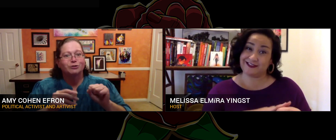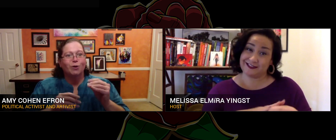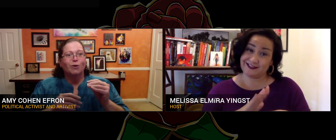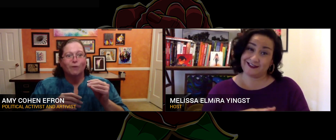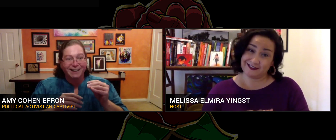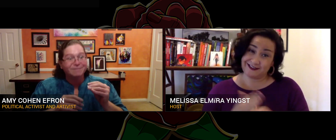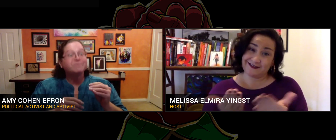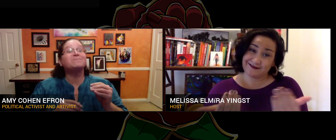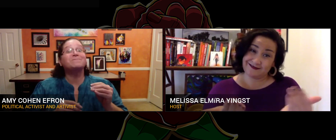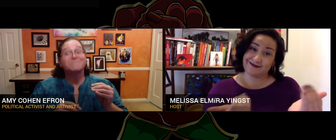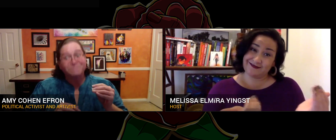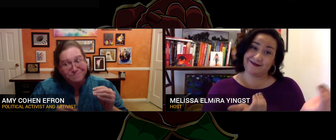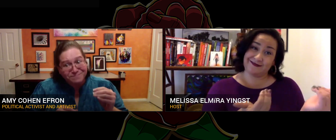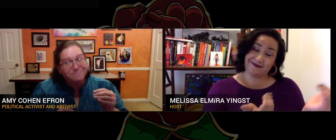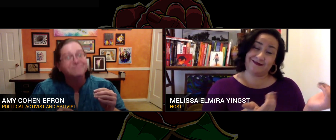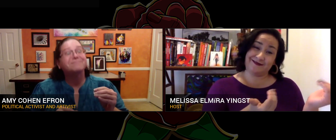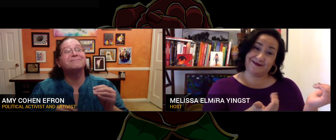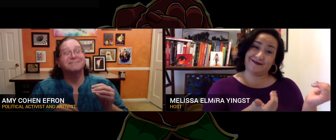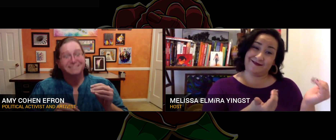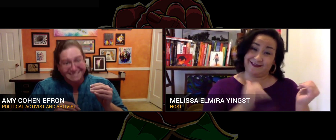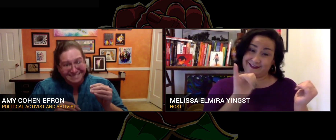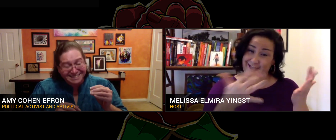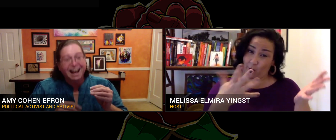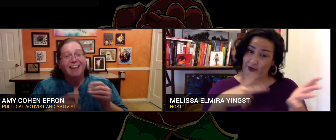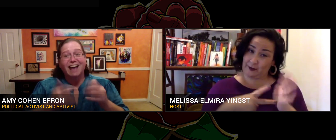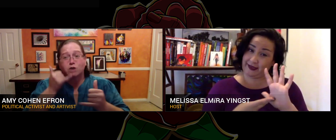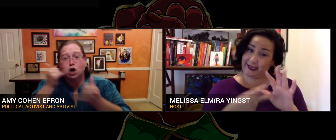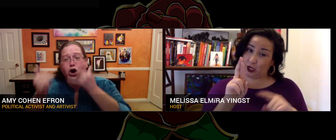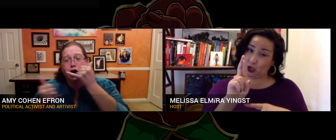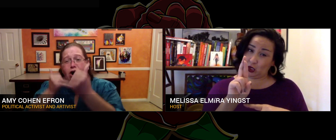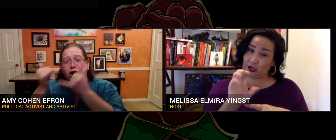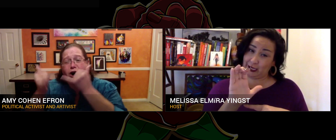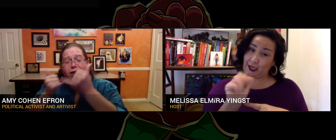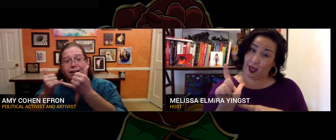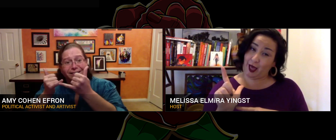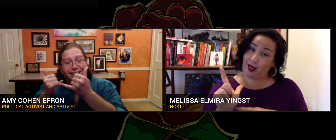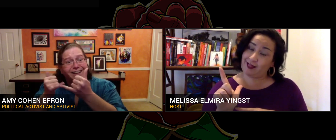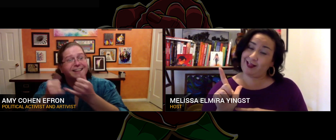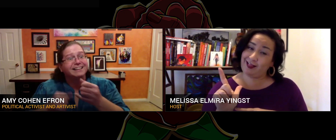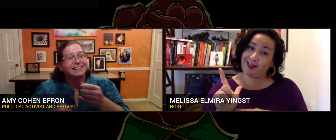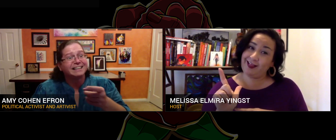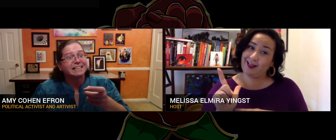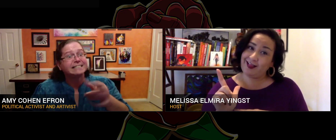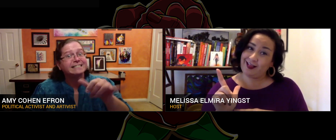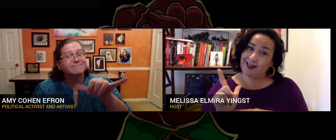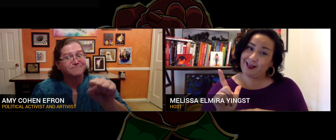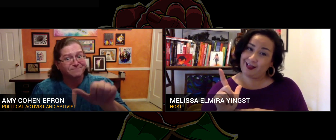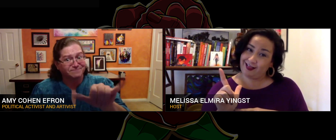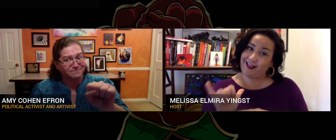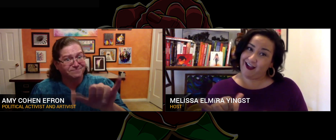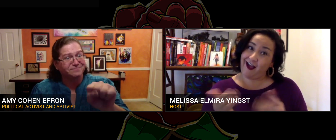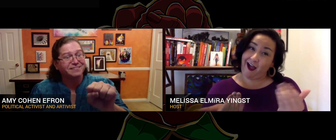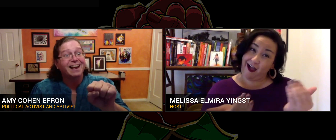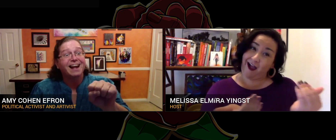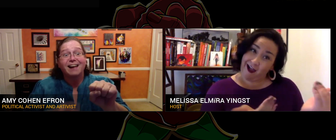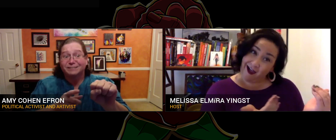So, they had to alert those people again to vote. They're making calls. Is that what you mean? Recall? Yes.